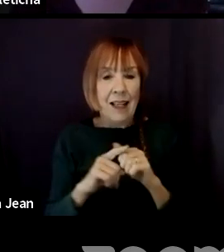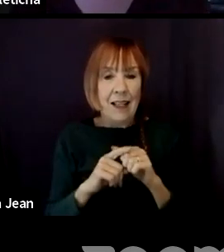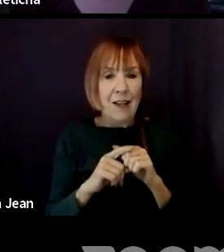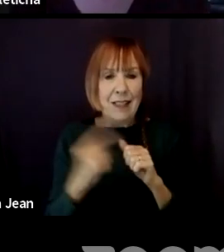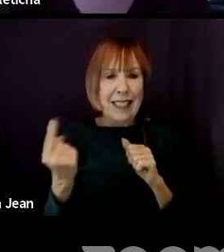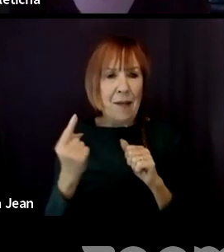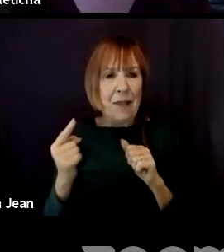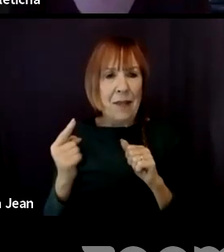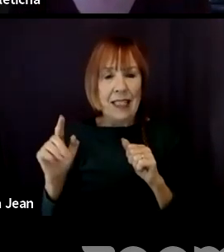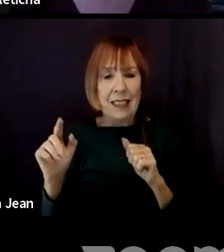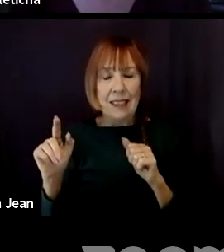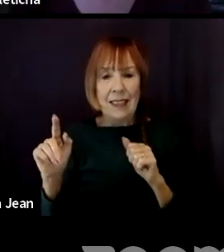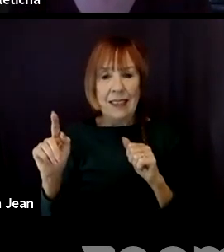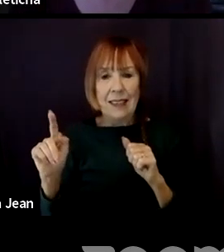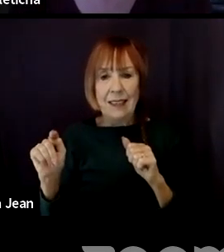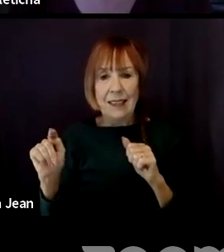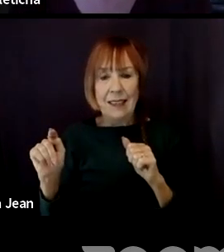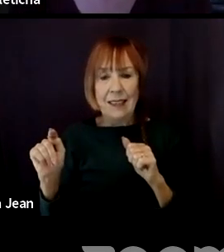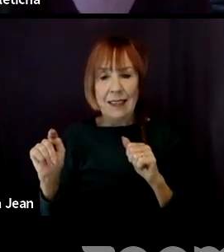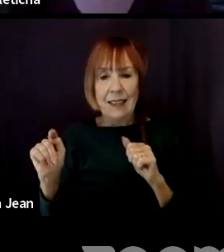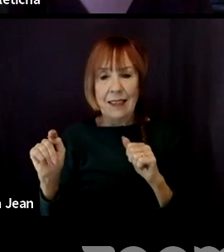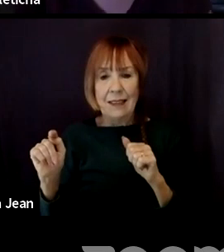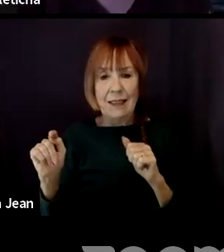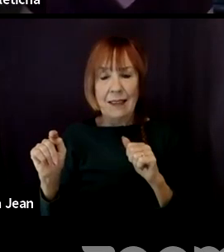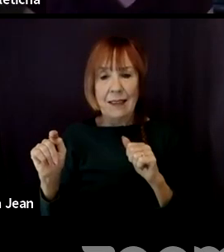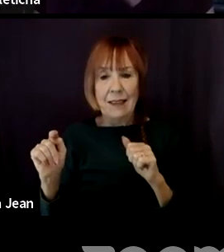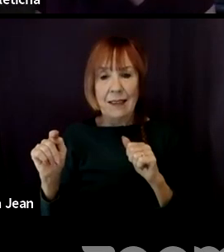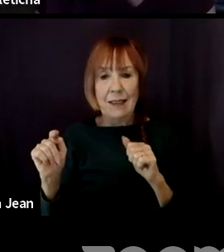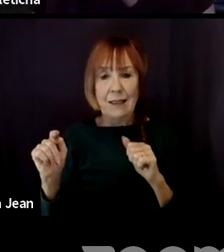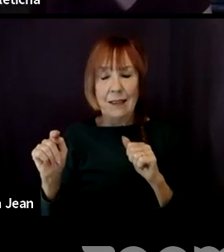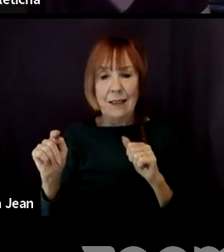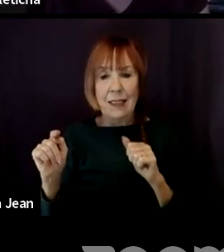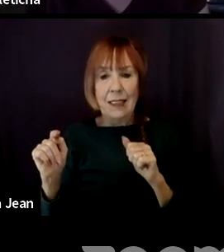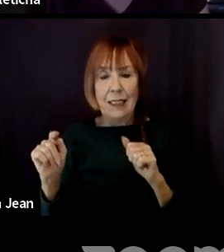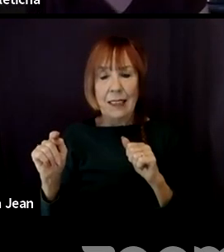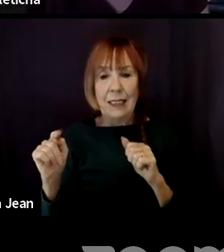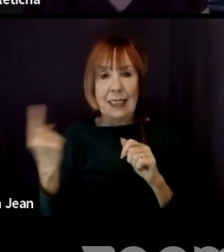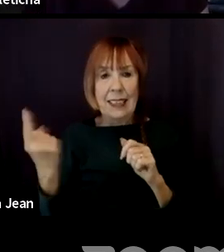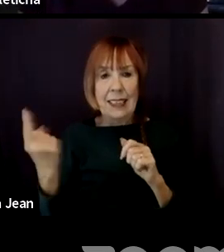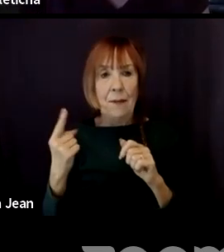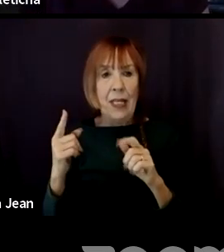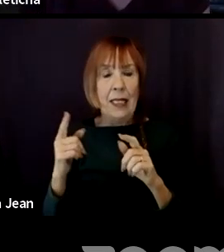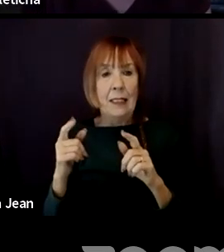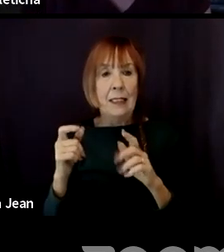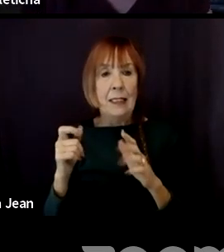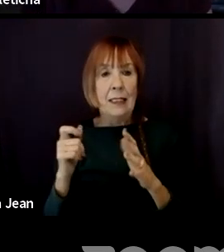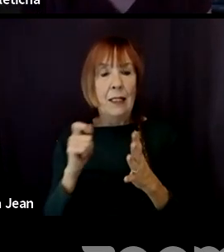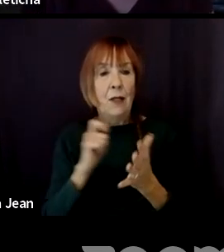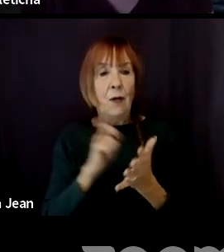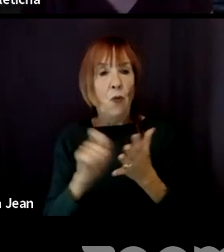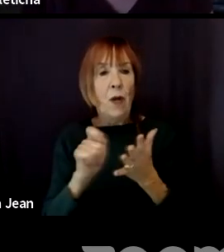It's to working TV writers who are highly esteemed. I've never heard anybody say anything bad about